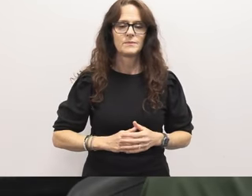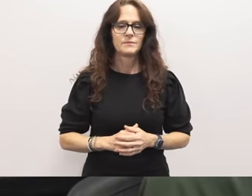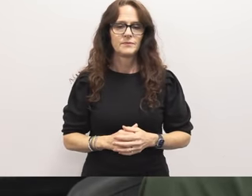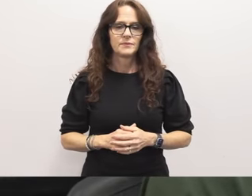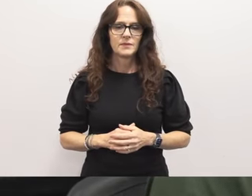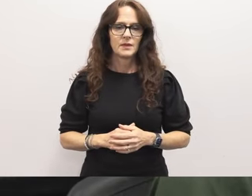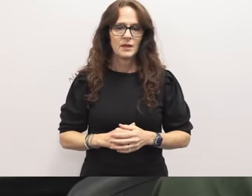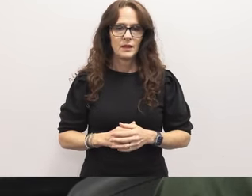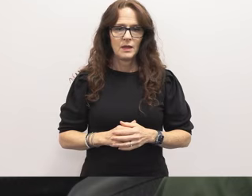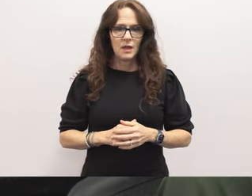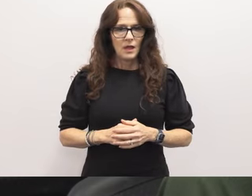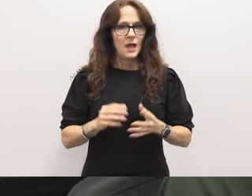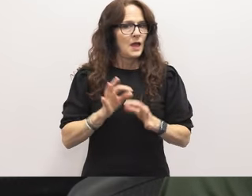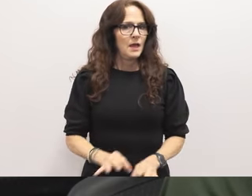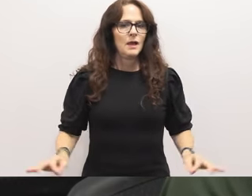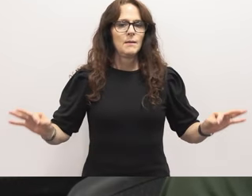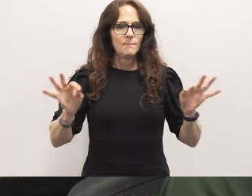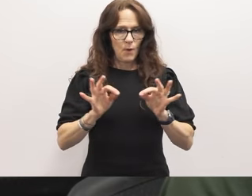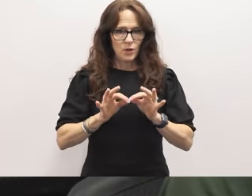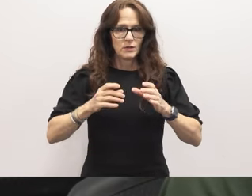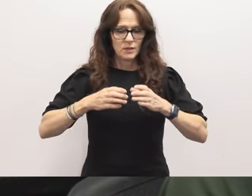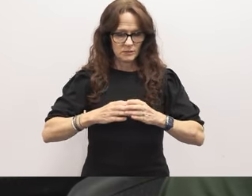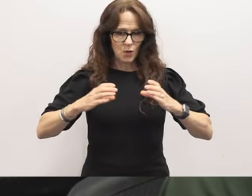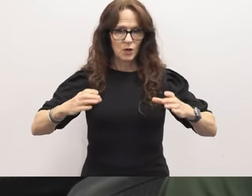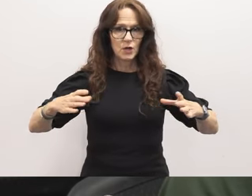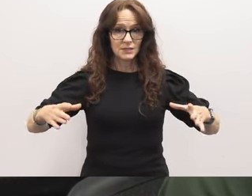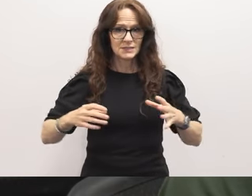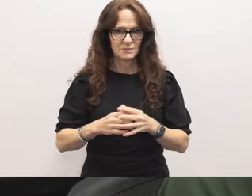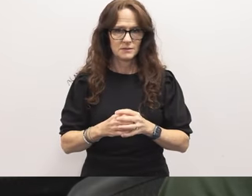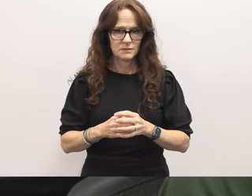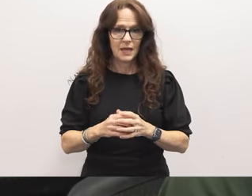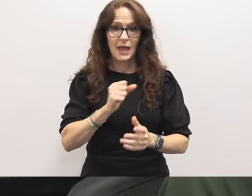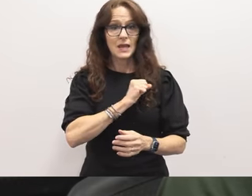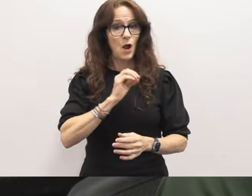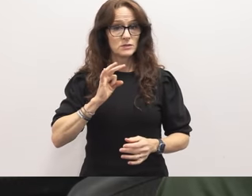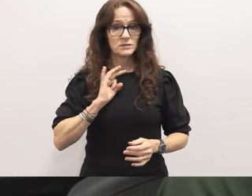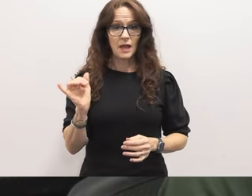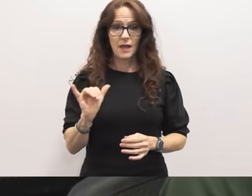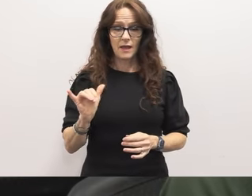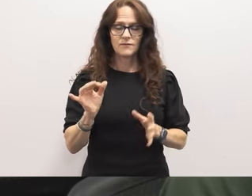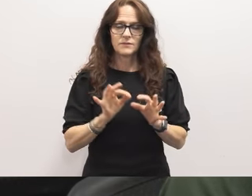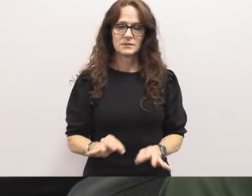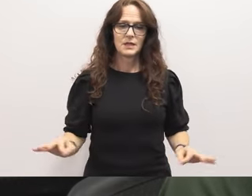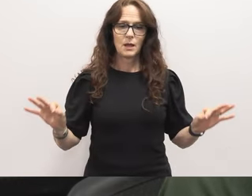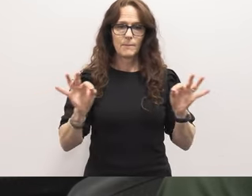Those are important circles and those are great to do. And we do those with our staff as well. And that's important to bring us together.